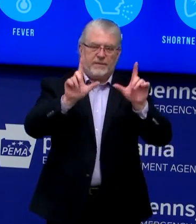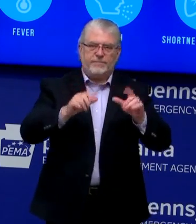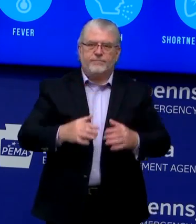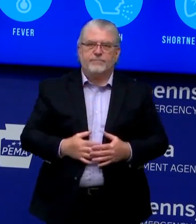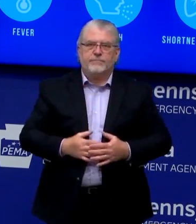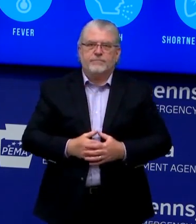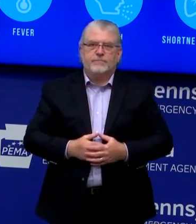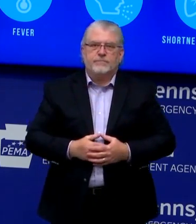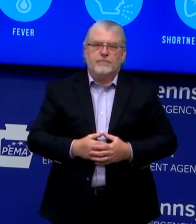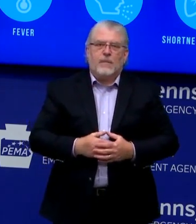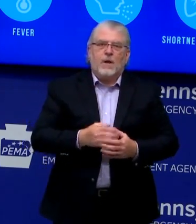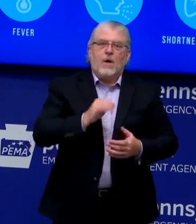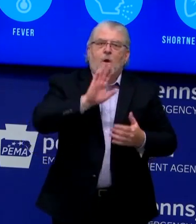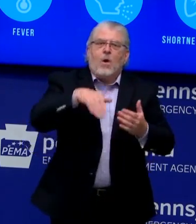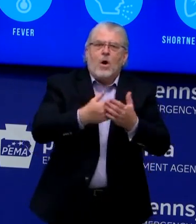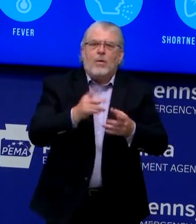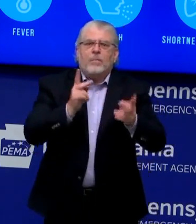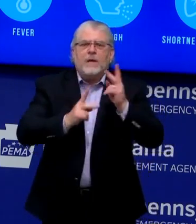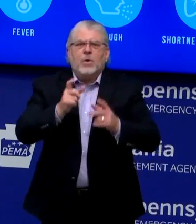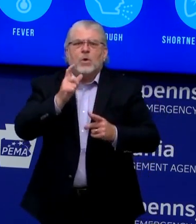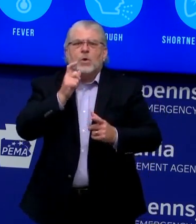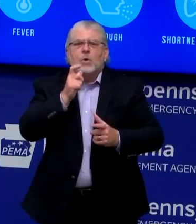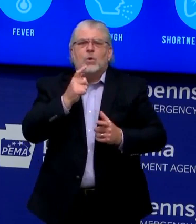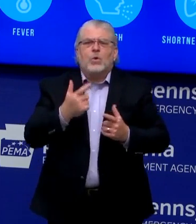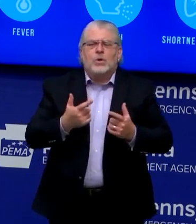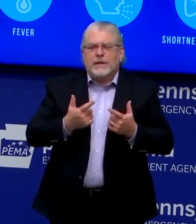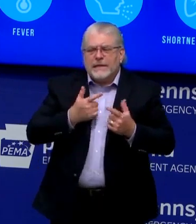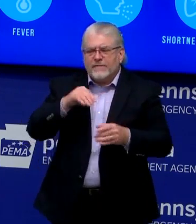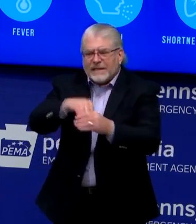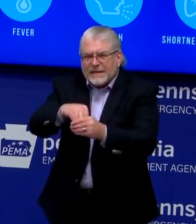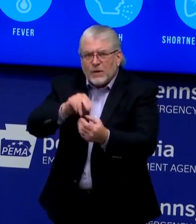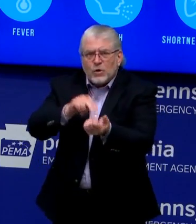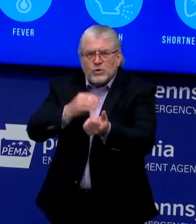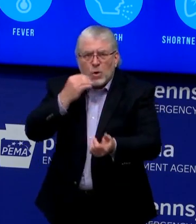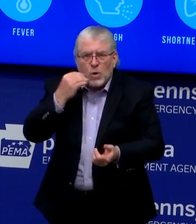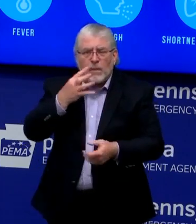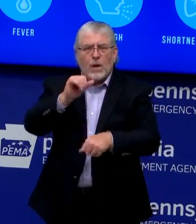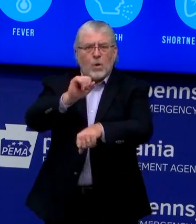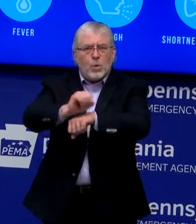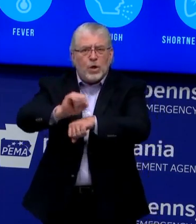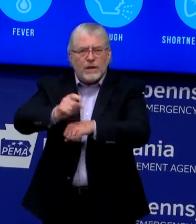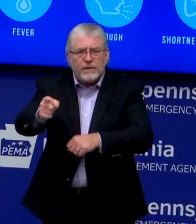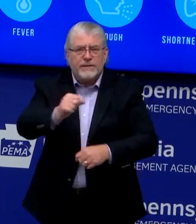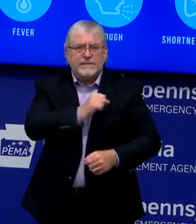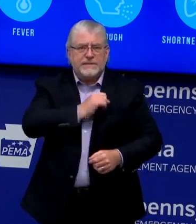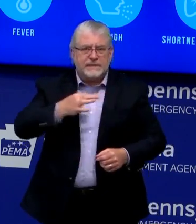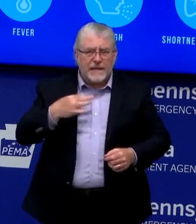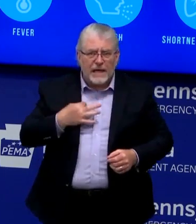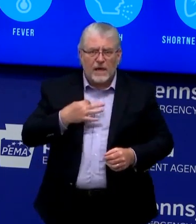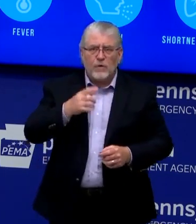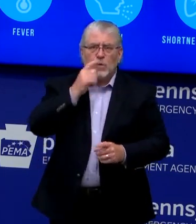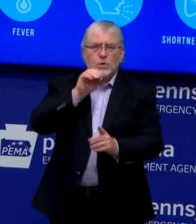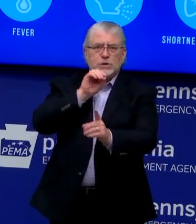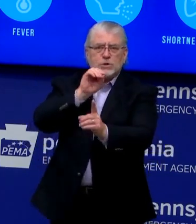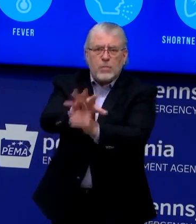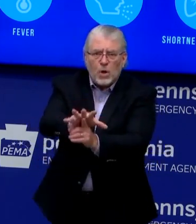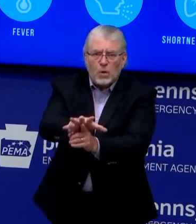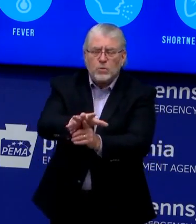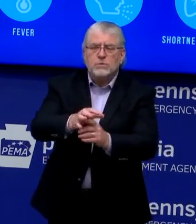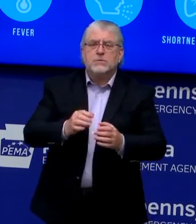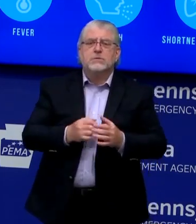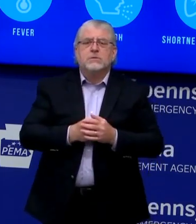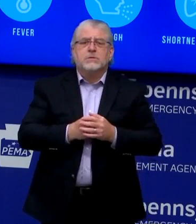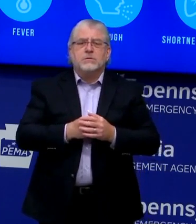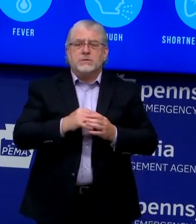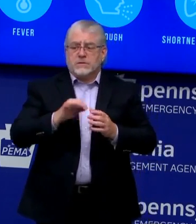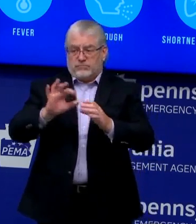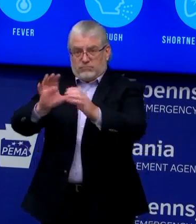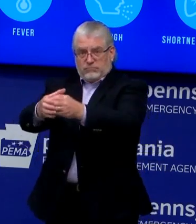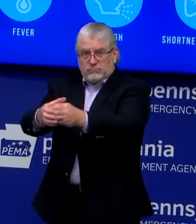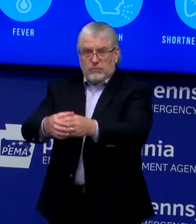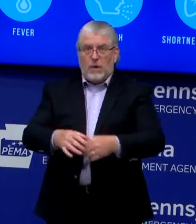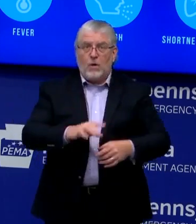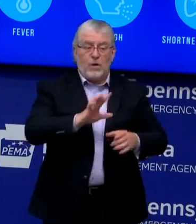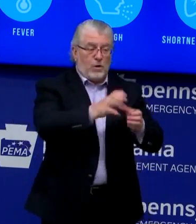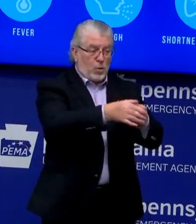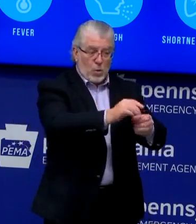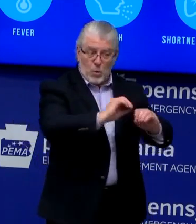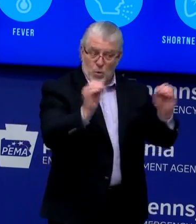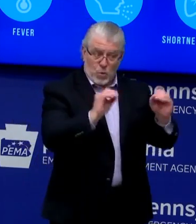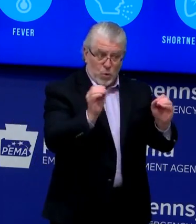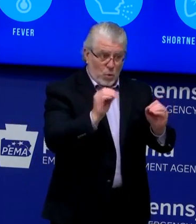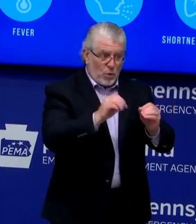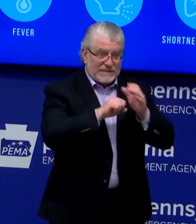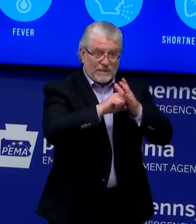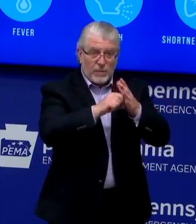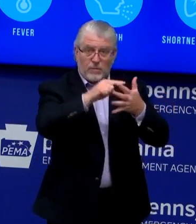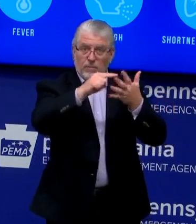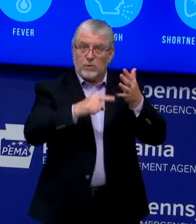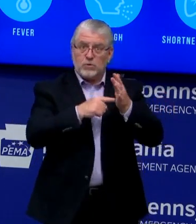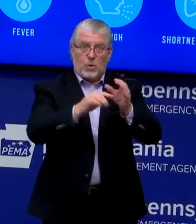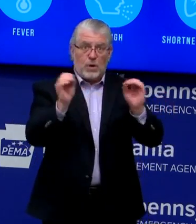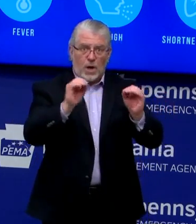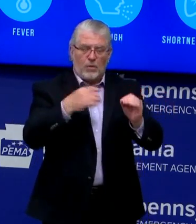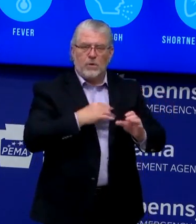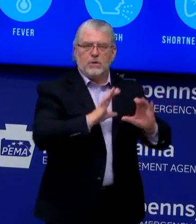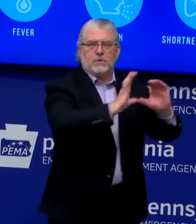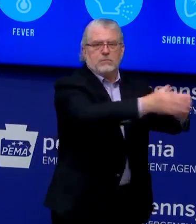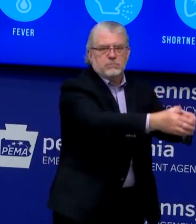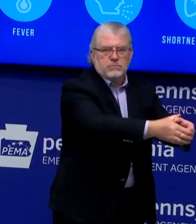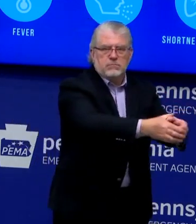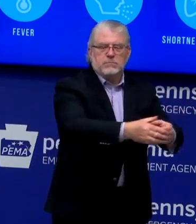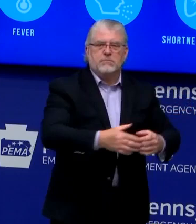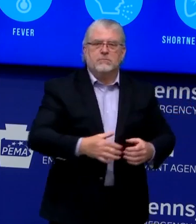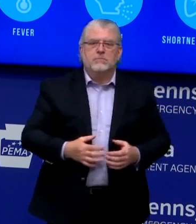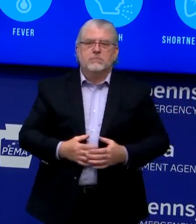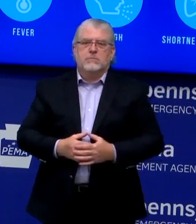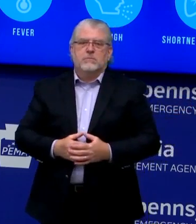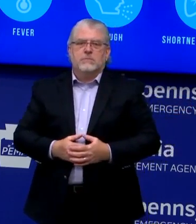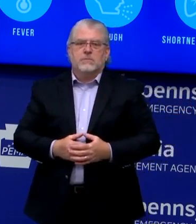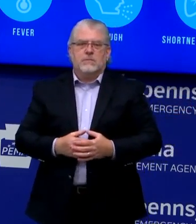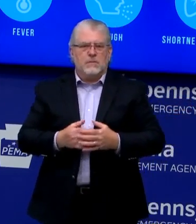BY TESTING EVERY RESIDENT AND EVERY STAFF MEMBER AND EVERY NURSING HOME WE WILL BE ABLE TO PINPOINT EXACTLY WHO HAS COVID 19 AND WHO HAS BEEN EXPOSED BUT NO SYMPTOMS AND COHORT POSSIBLE